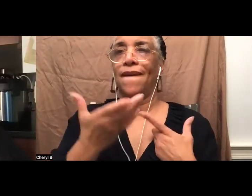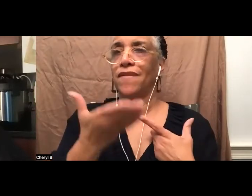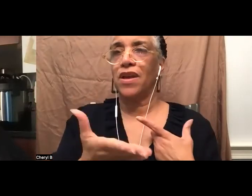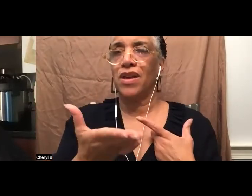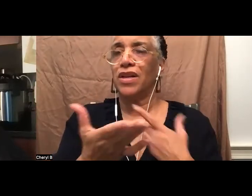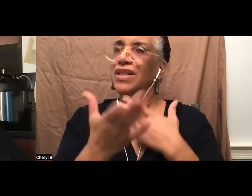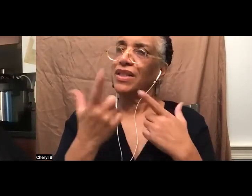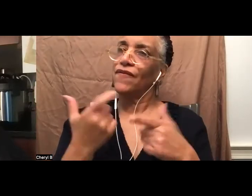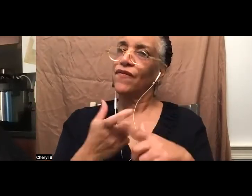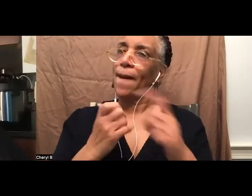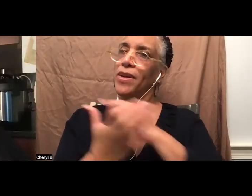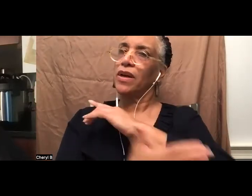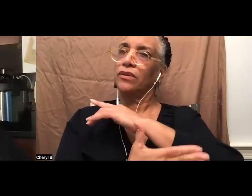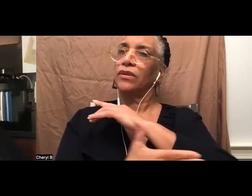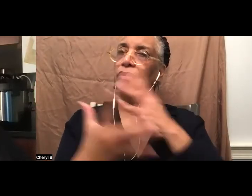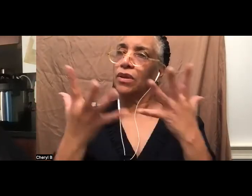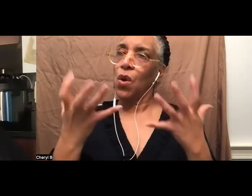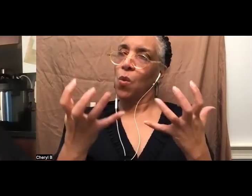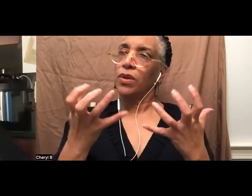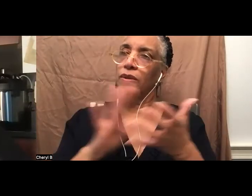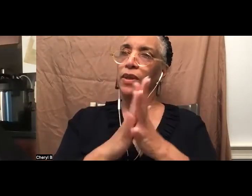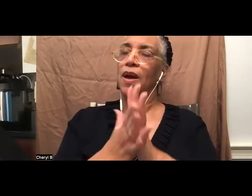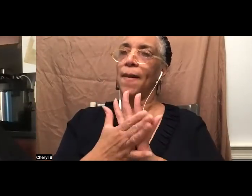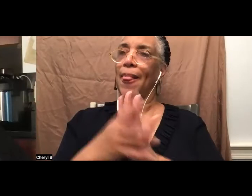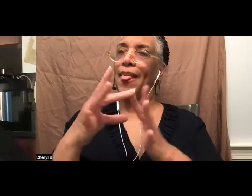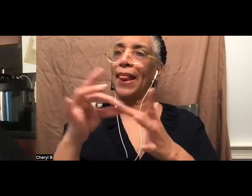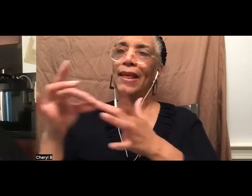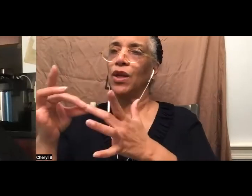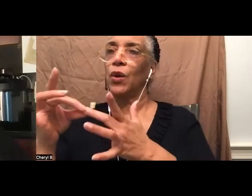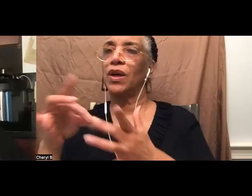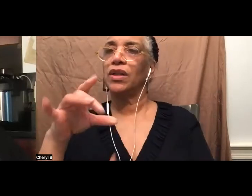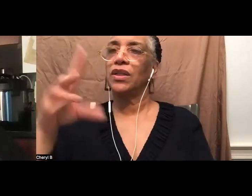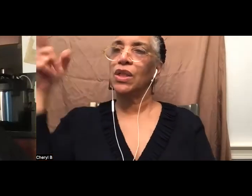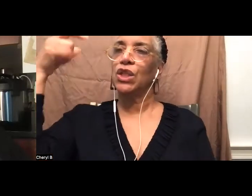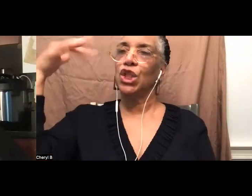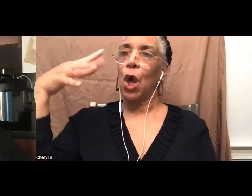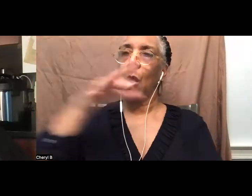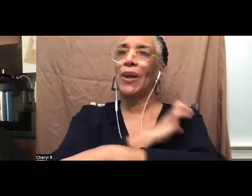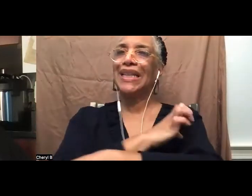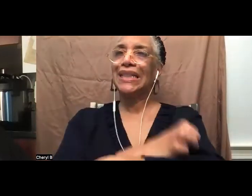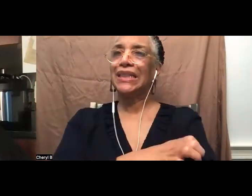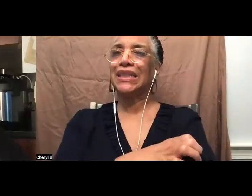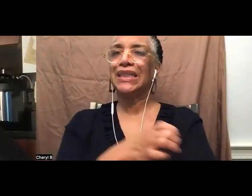to be the world's leader in solar energy. I find that very ironic that the same country